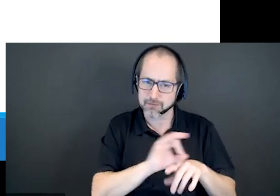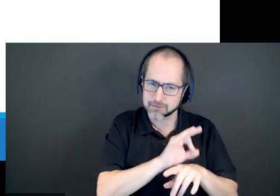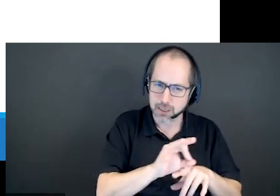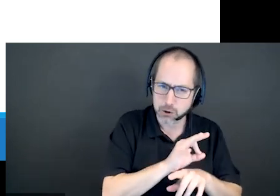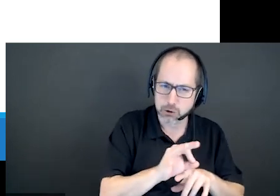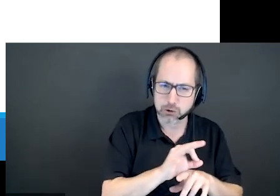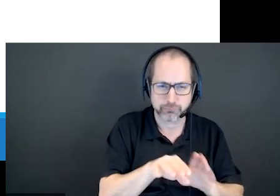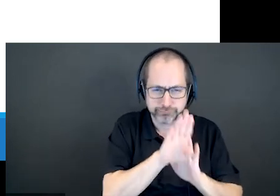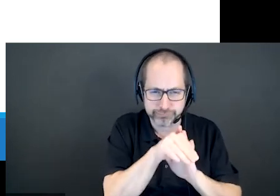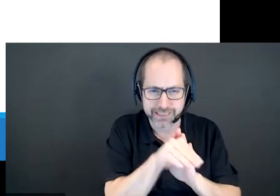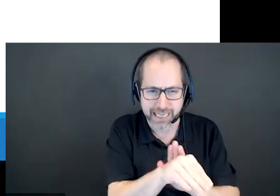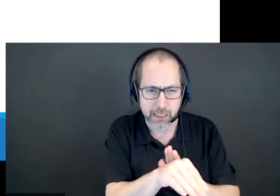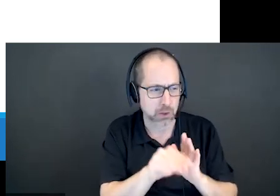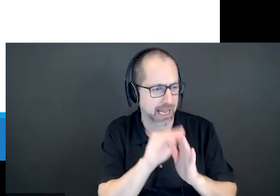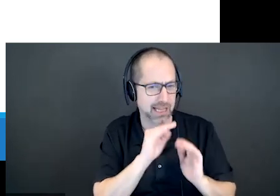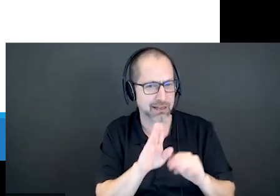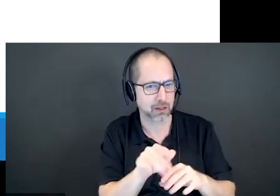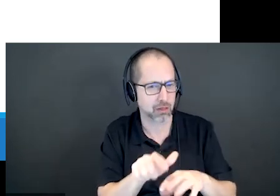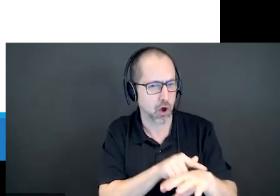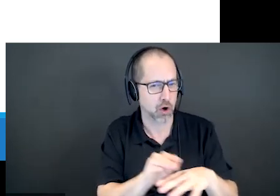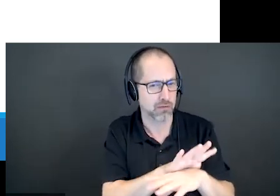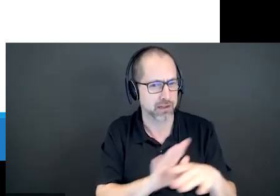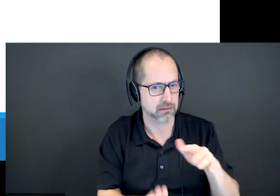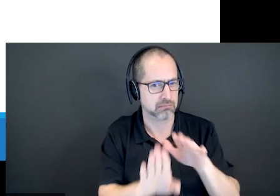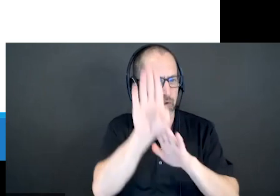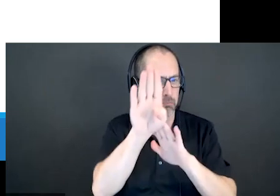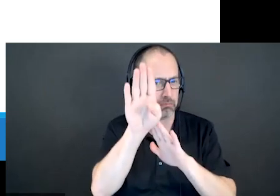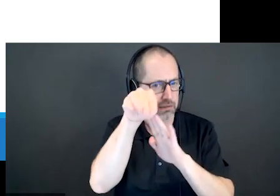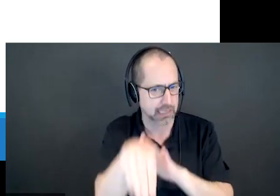disability that comes with long COVID which then made it difficult to communicate this with